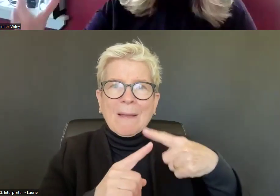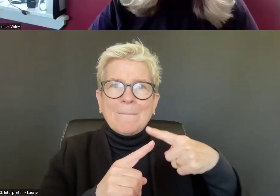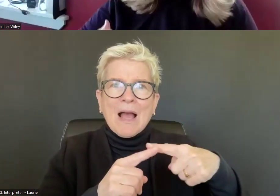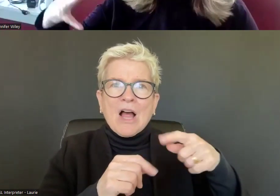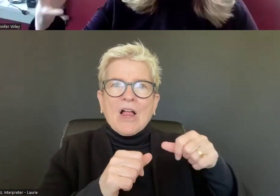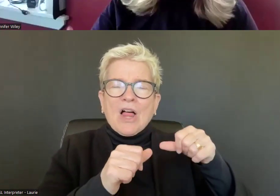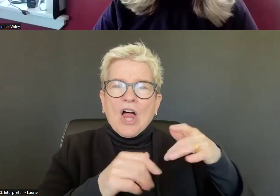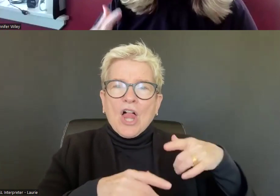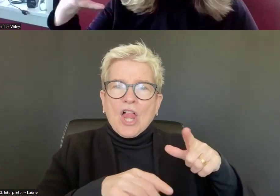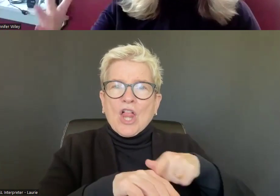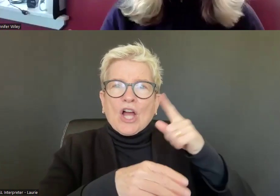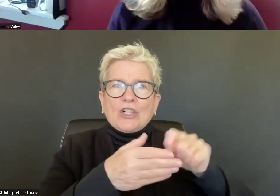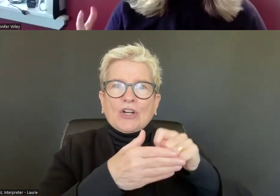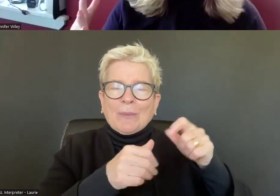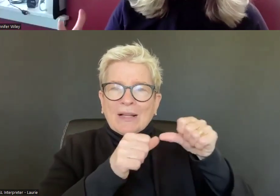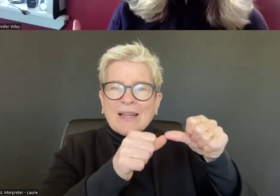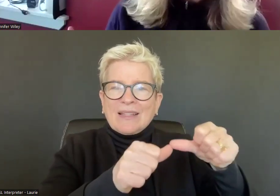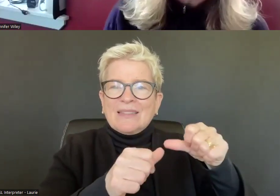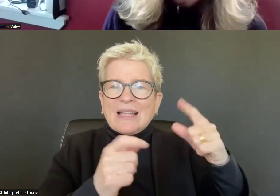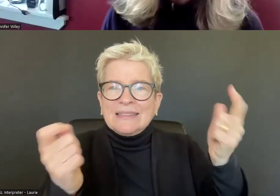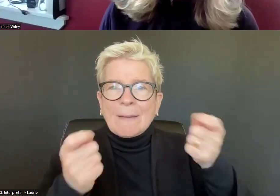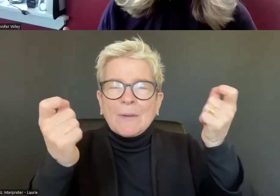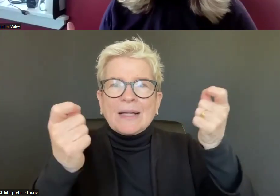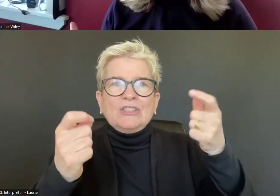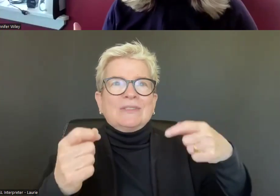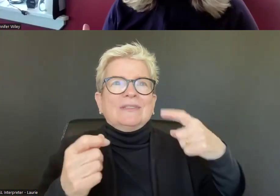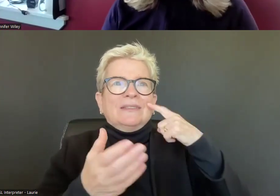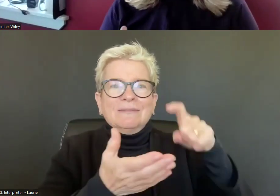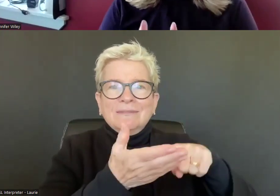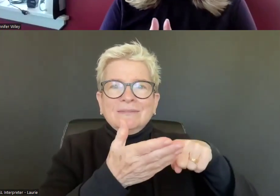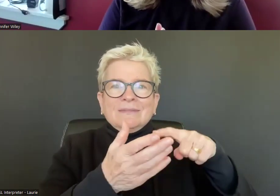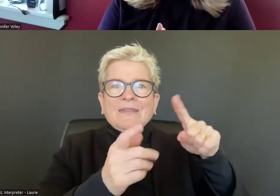celebrations, the connections, the mentoring and all of those sorts of things we would